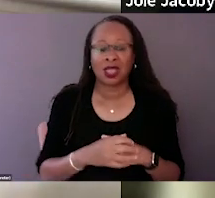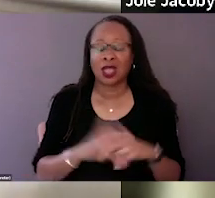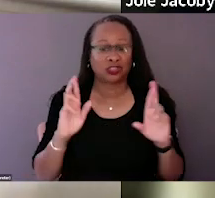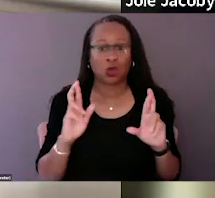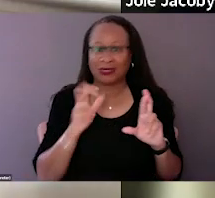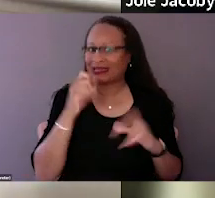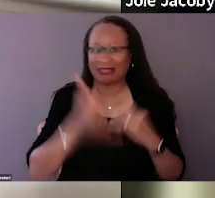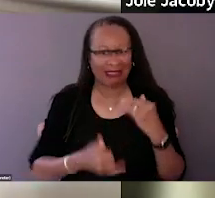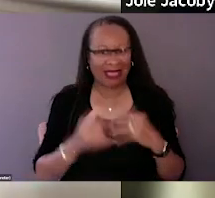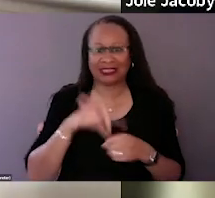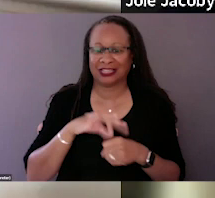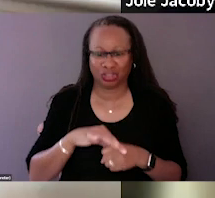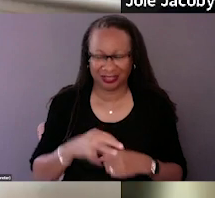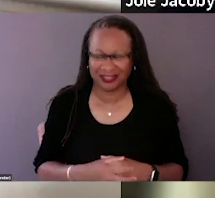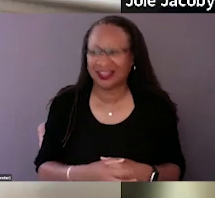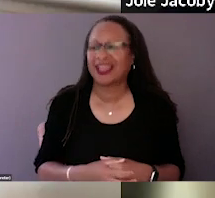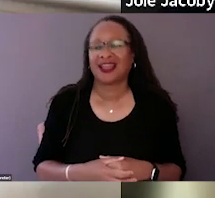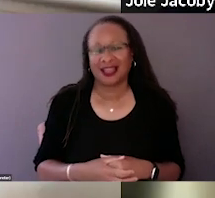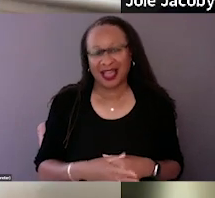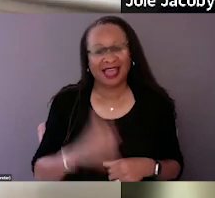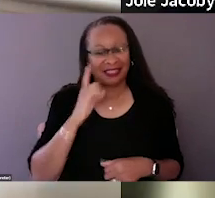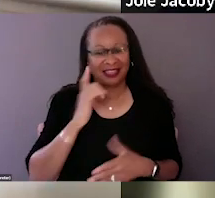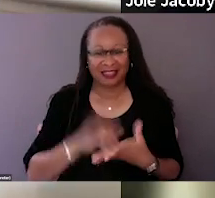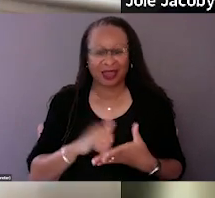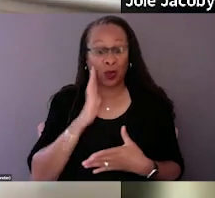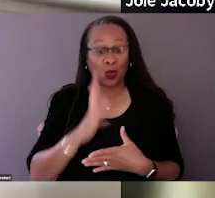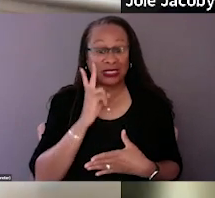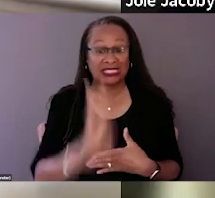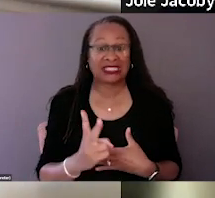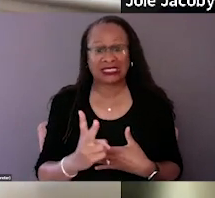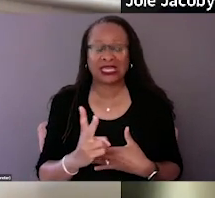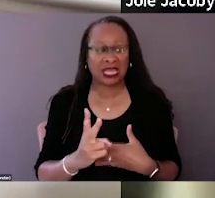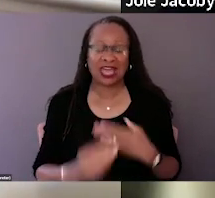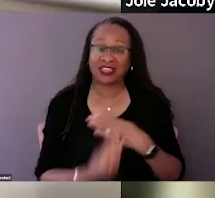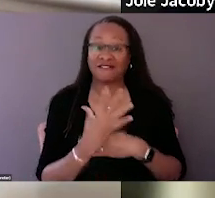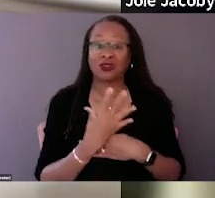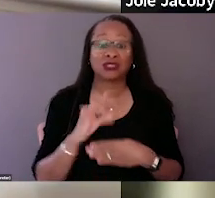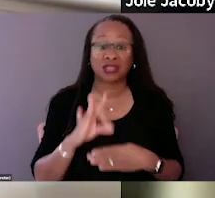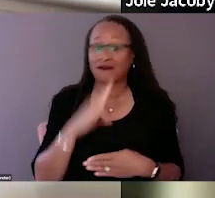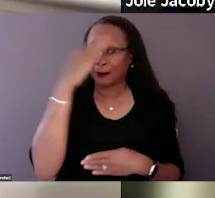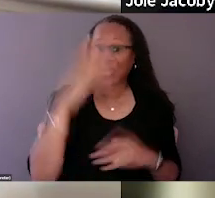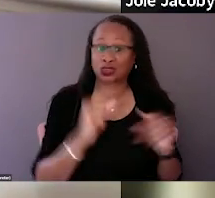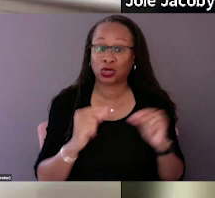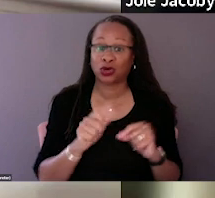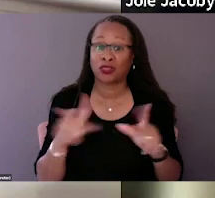I think that we're gonna see the influence of Black Twitter elsewhere. You're gonna see younger kids activated on TikTok.